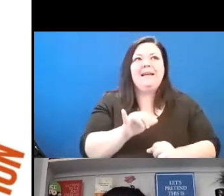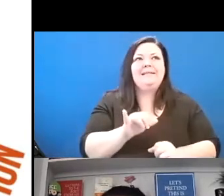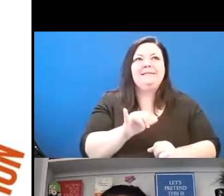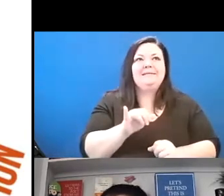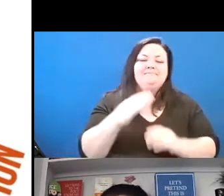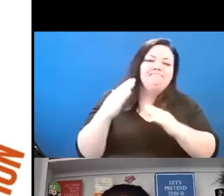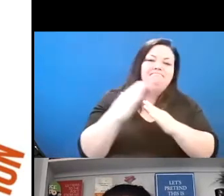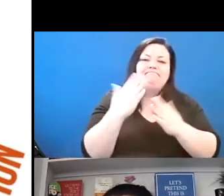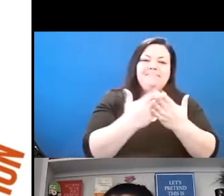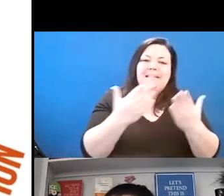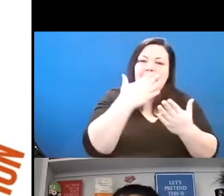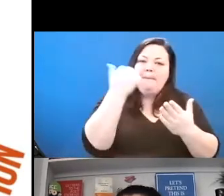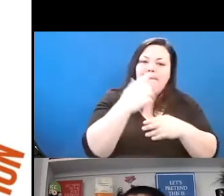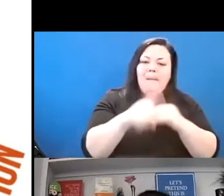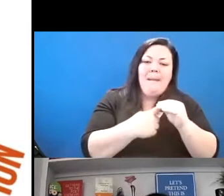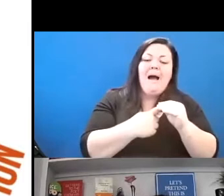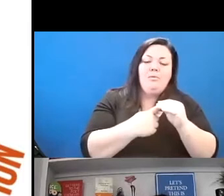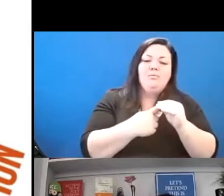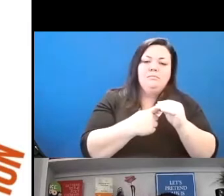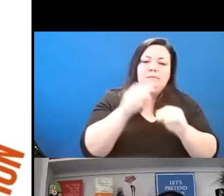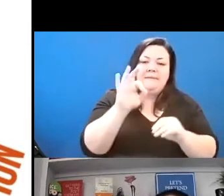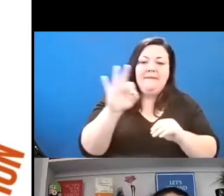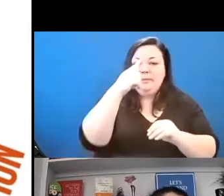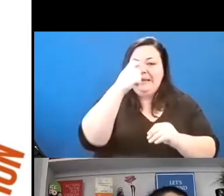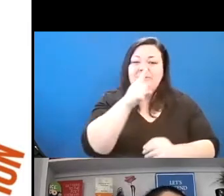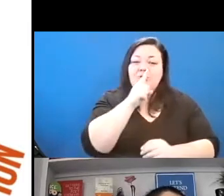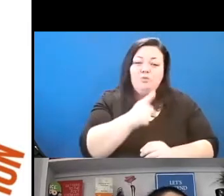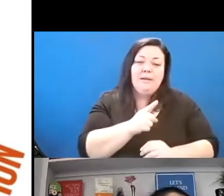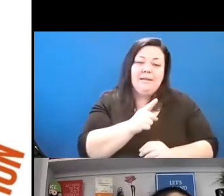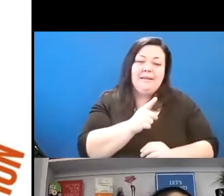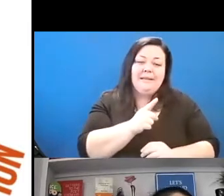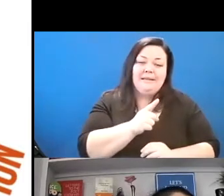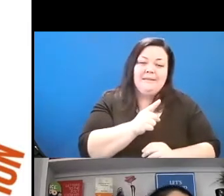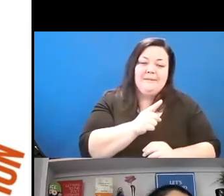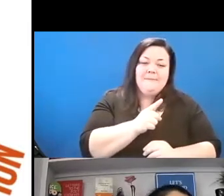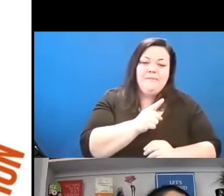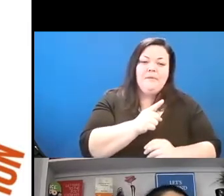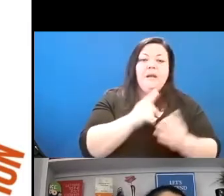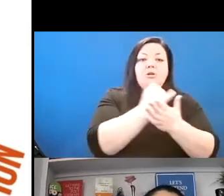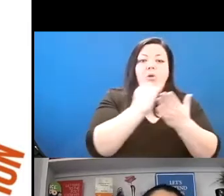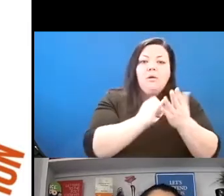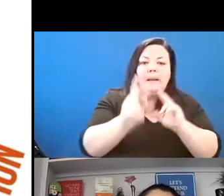fanfiction is that it is really one of those um arts that people get in because they enjoy